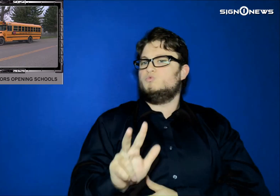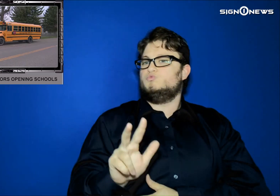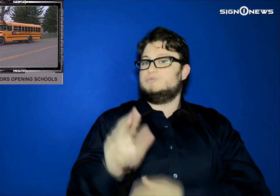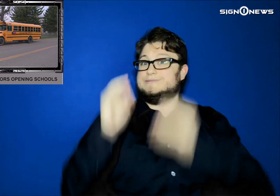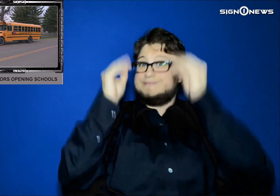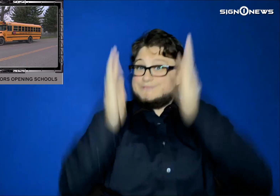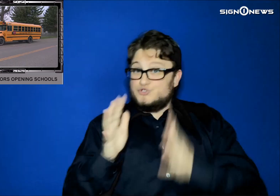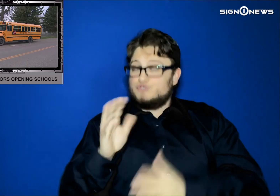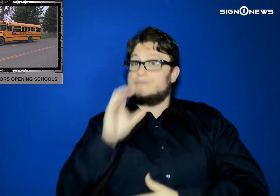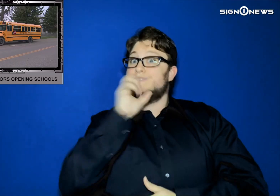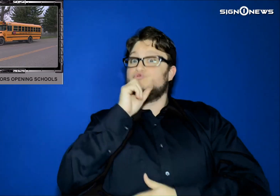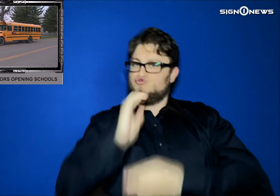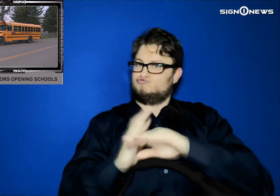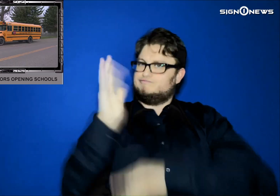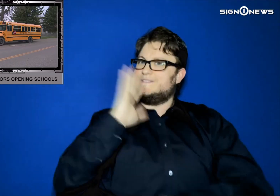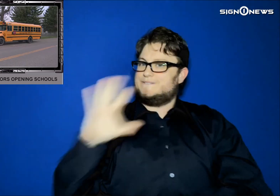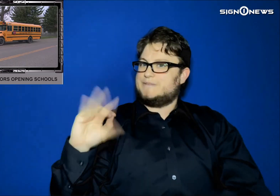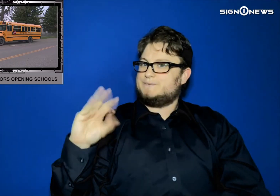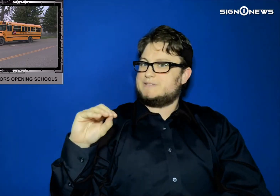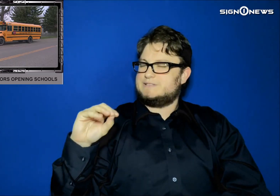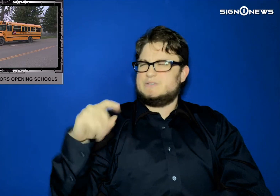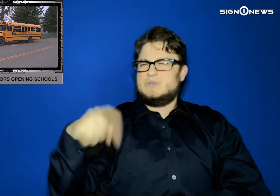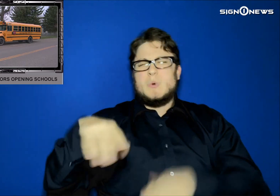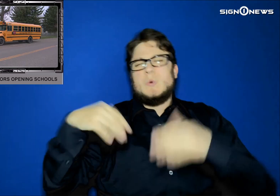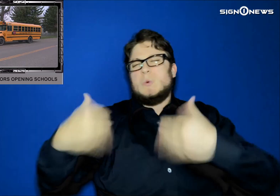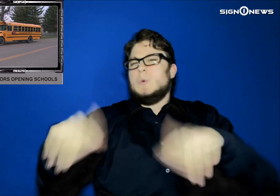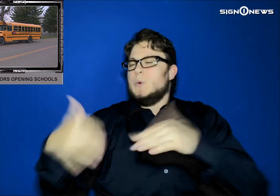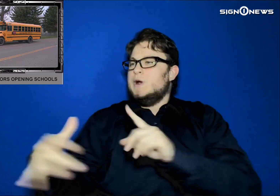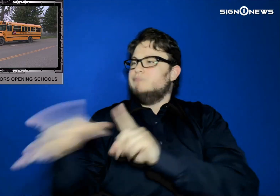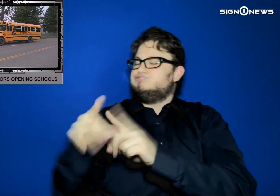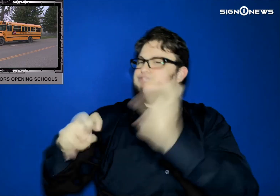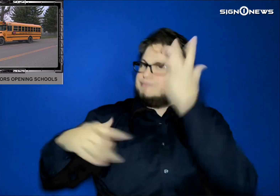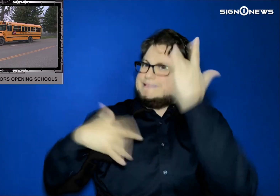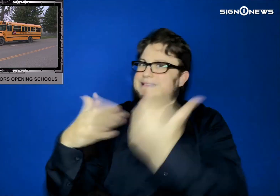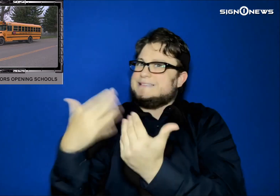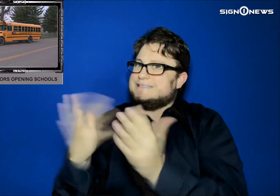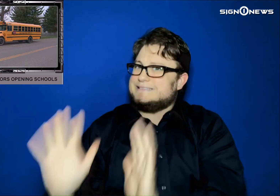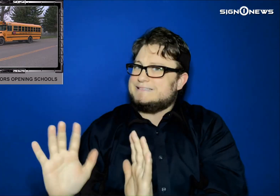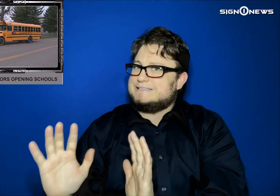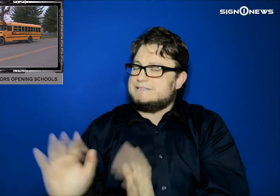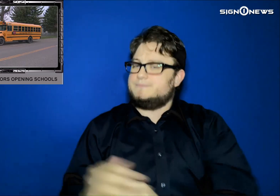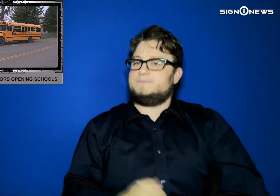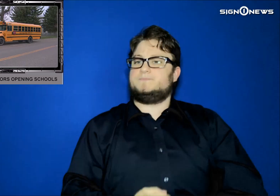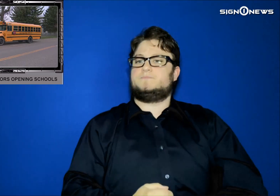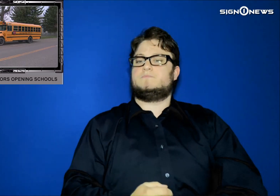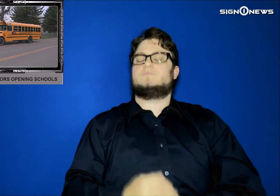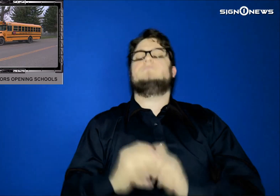a third of teachers nationwide over age 50, teachers in this group are more vulnerable to fatal infections.